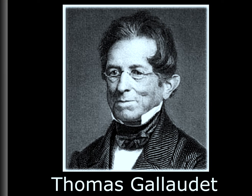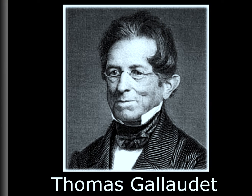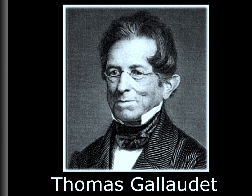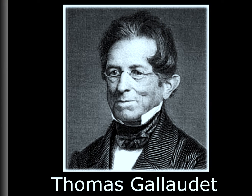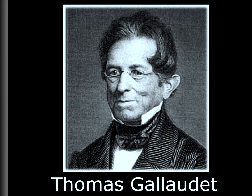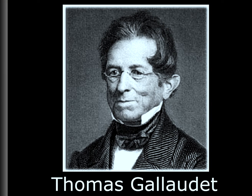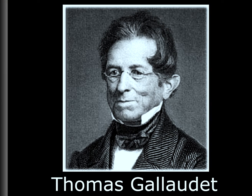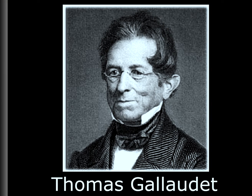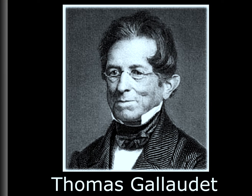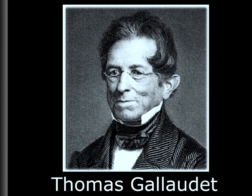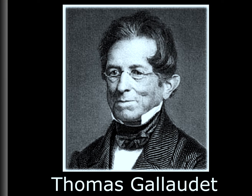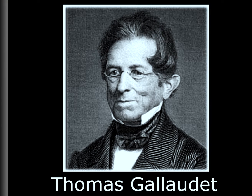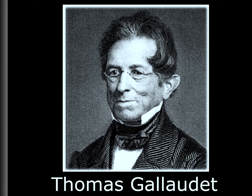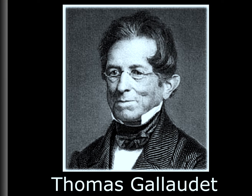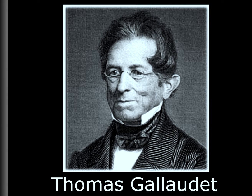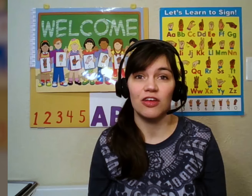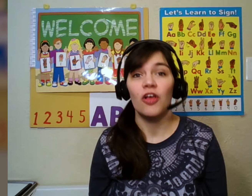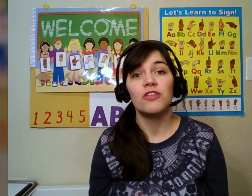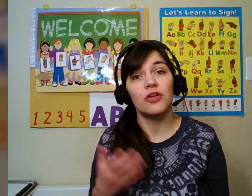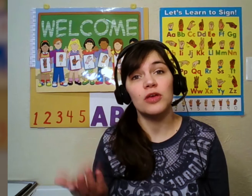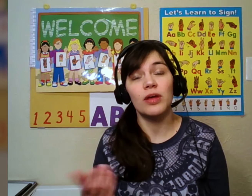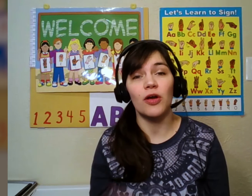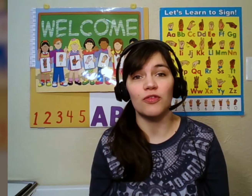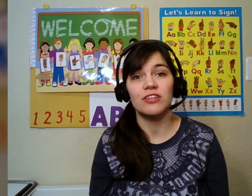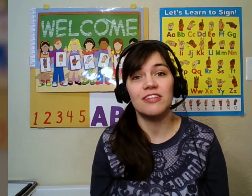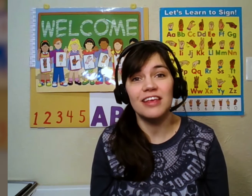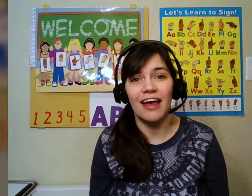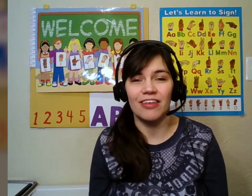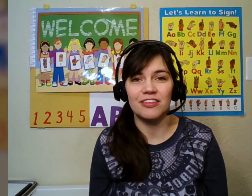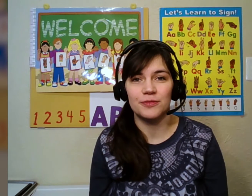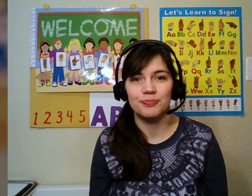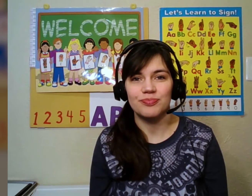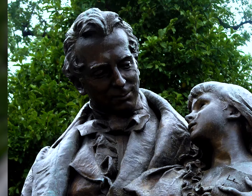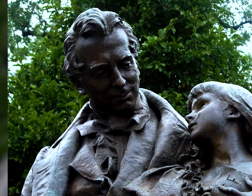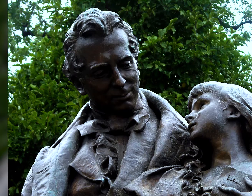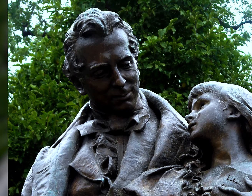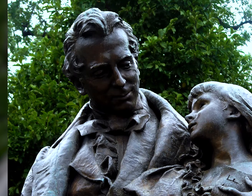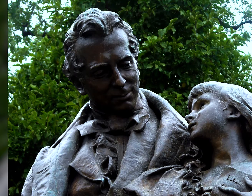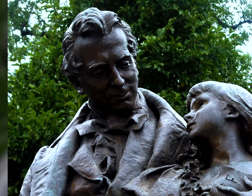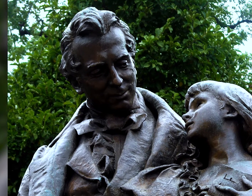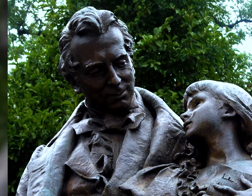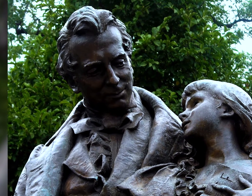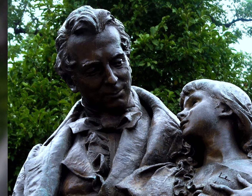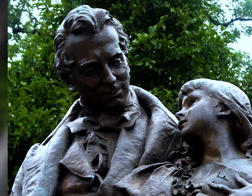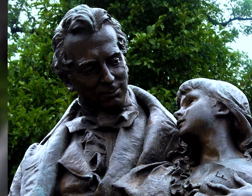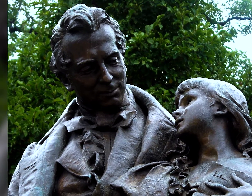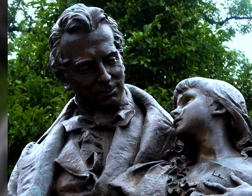Mr. Gallaudet, wasn't so sure about that. So he went over to see Alice. He started to talk to her